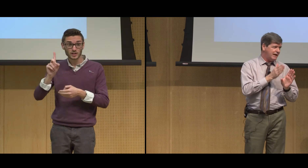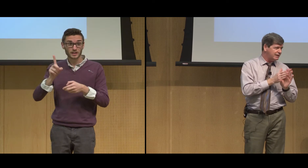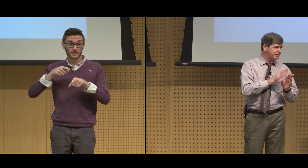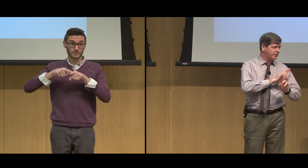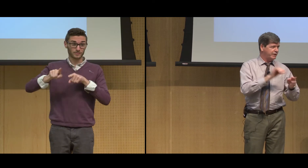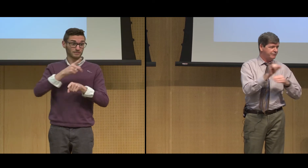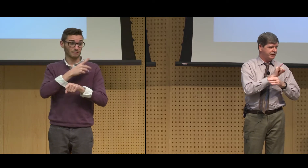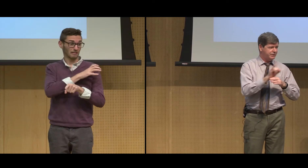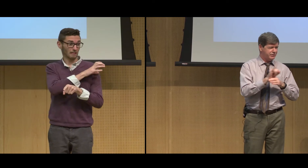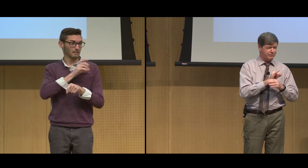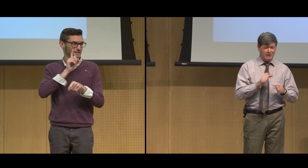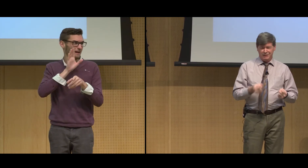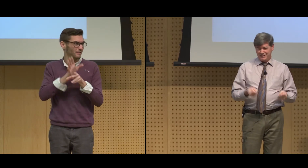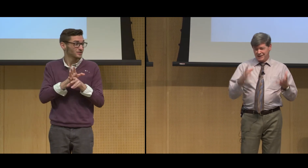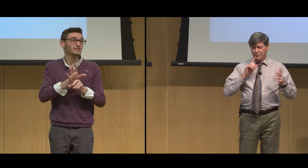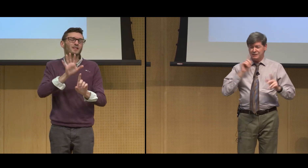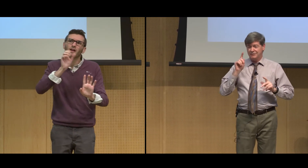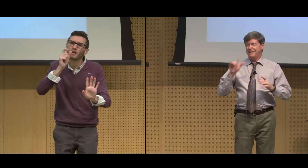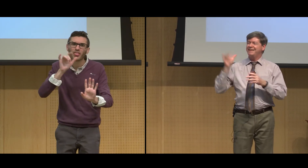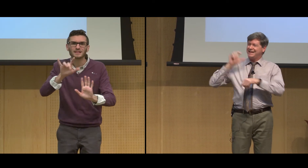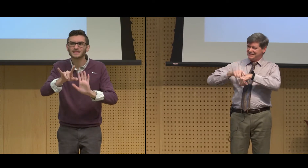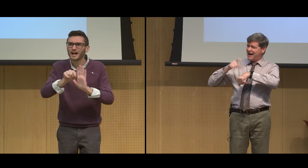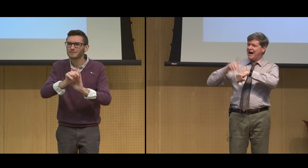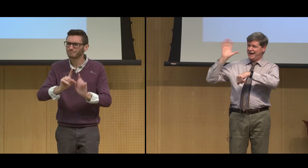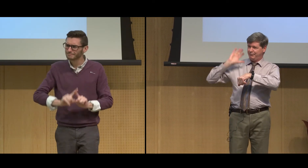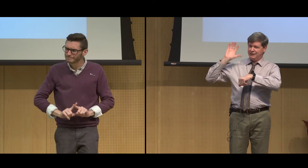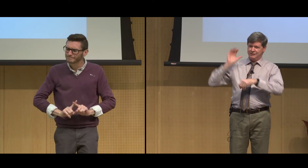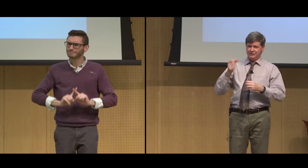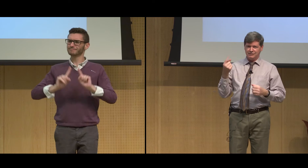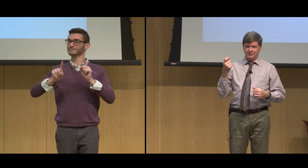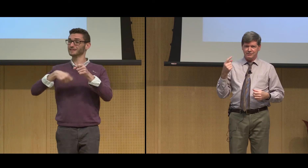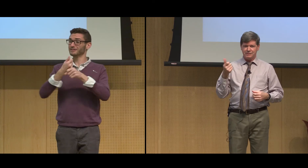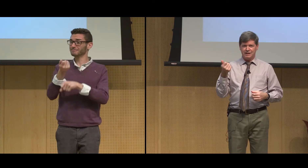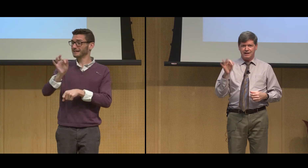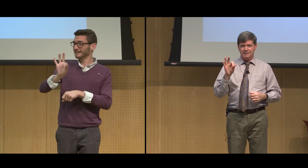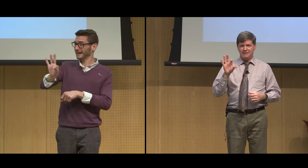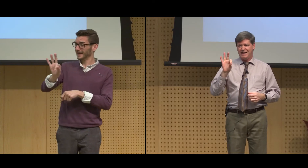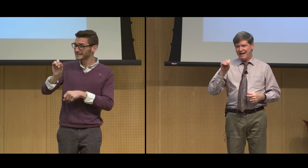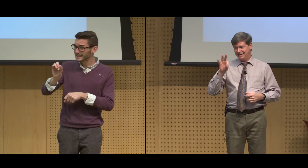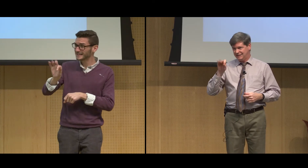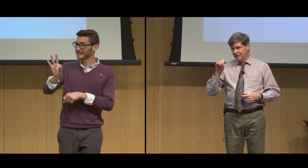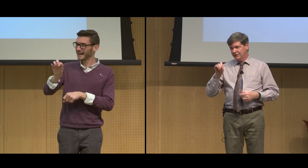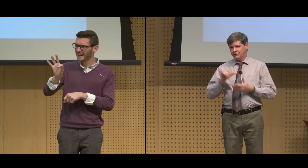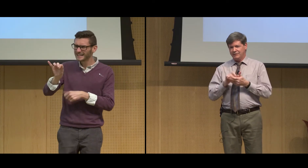and ready for internship. I mean, how many-- at that time--this is, understand, 1990, so at that time,